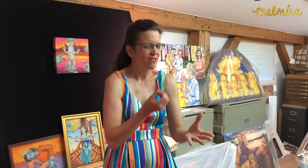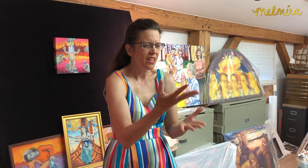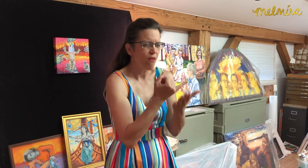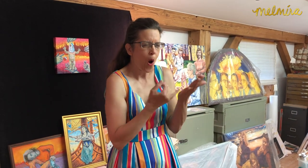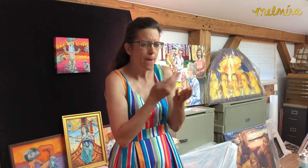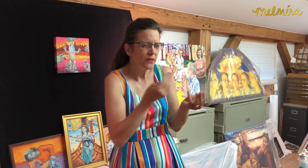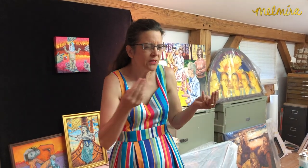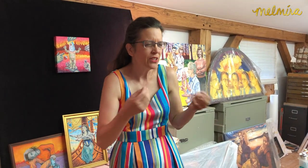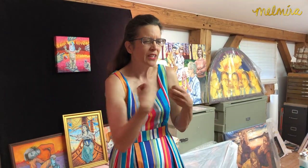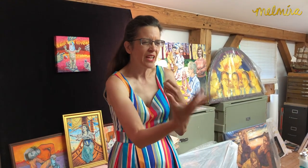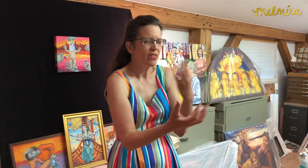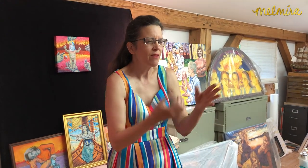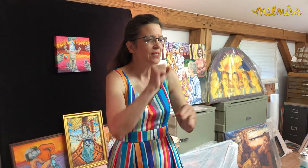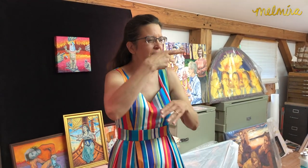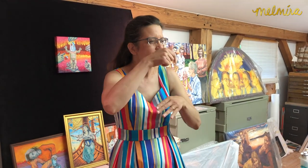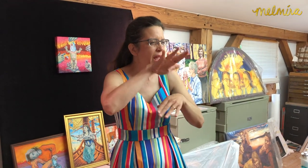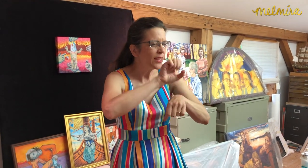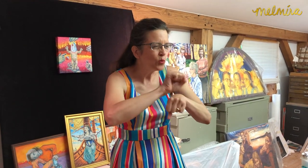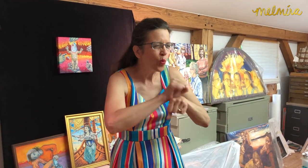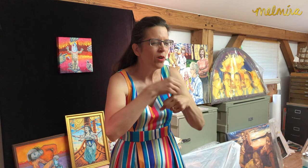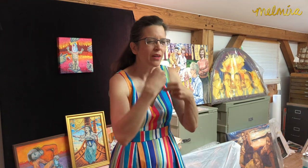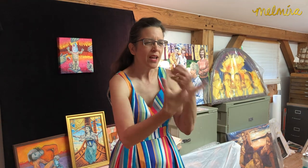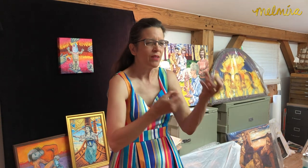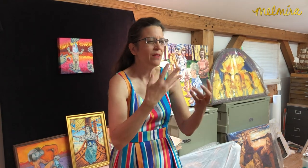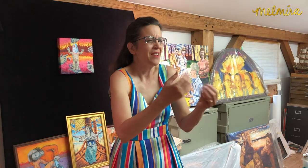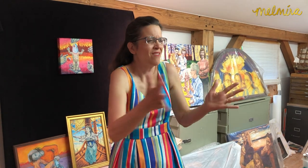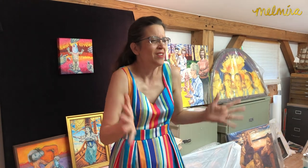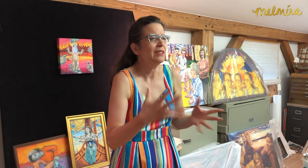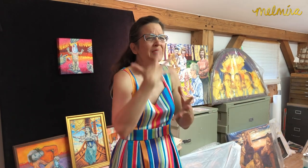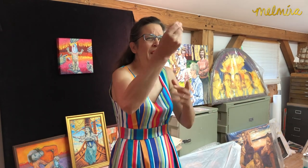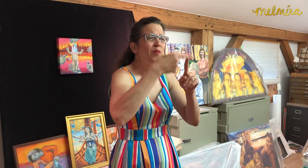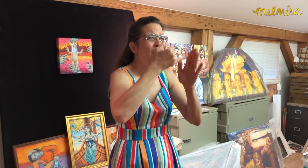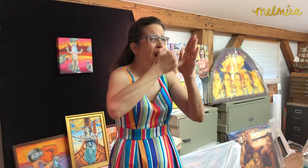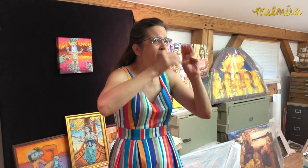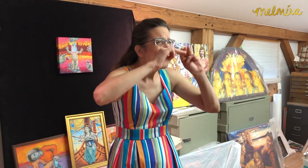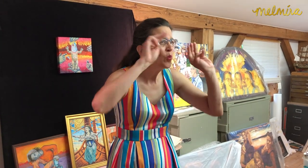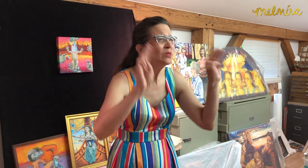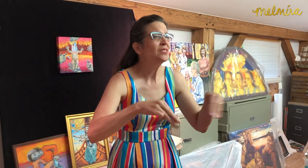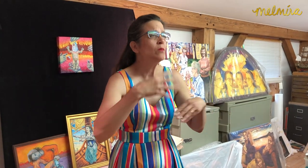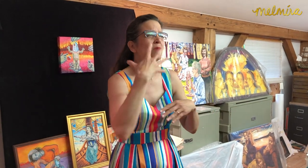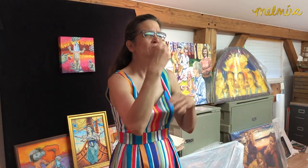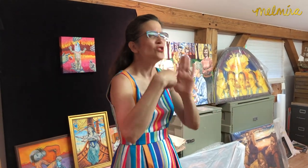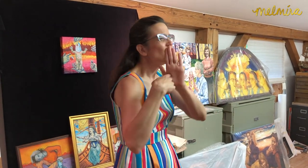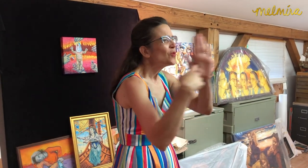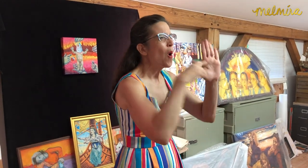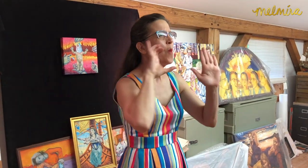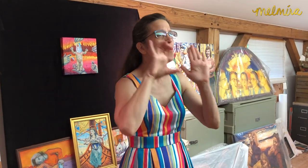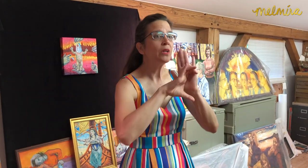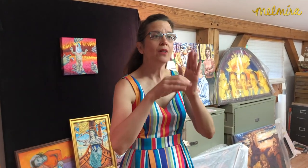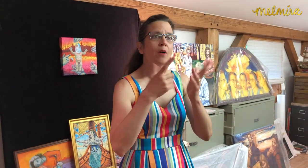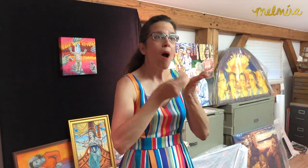Give them art materials and a space to work on art. Take them to art museums, show them other people's artworks,